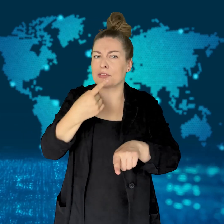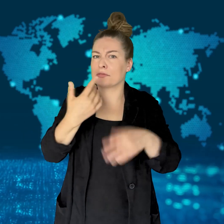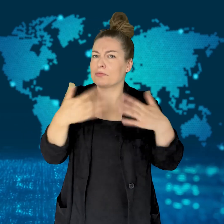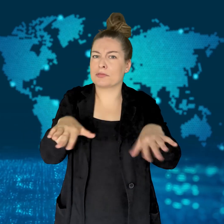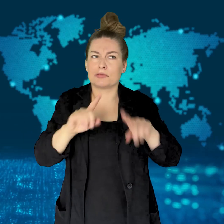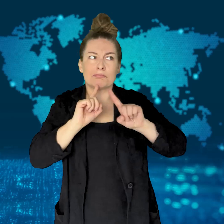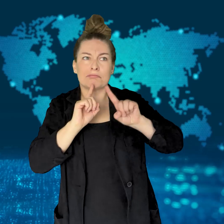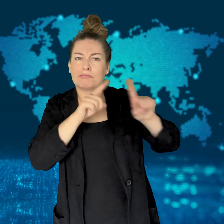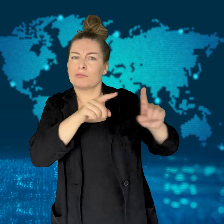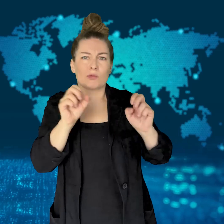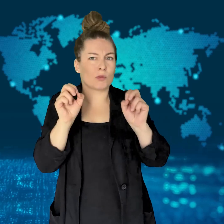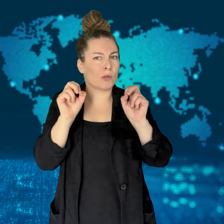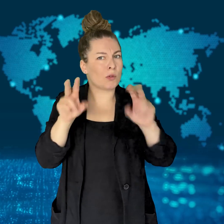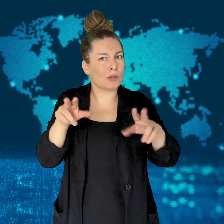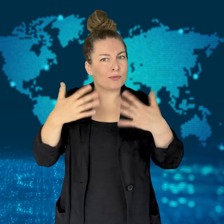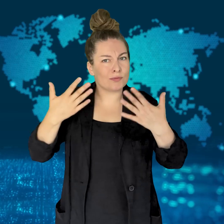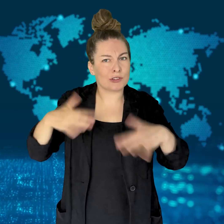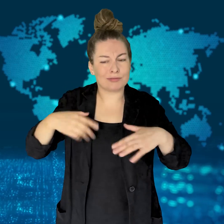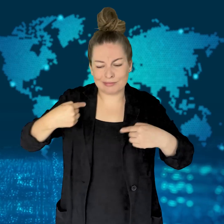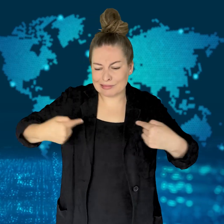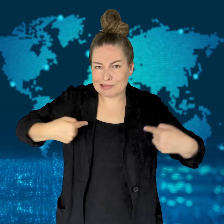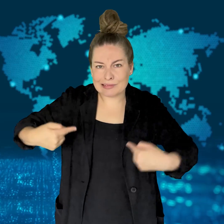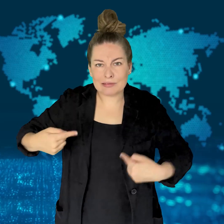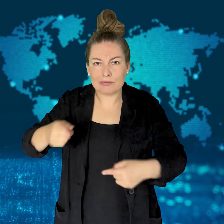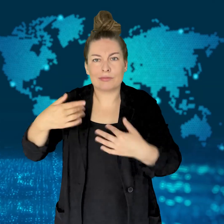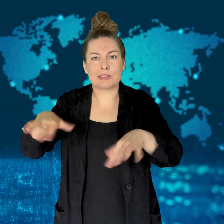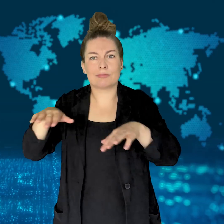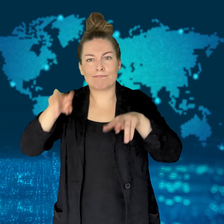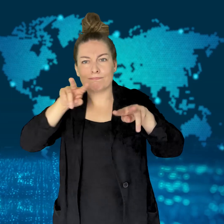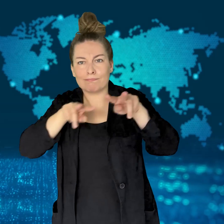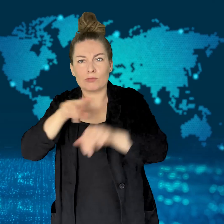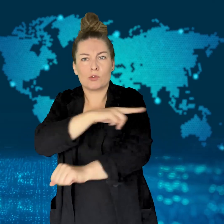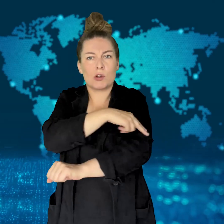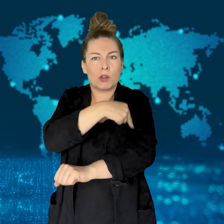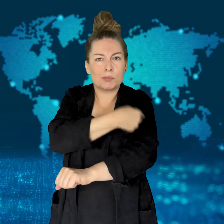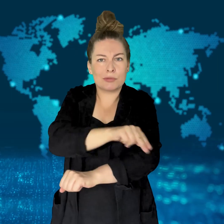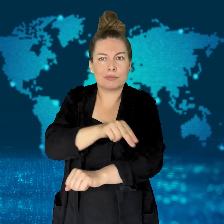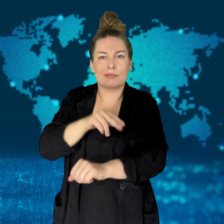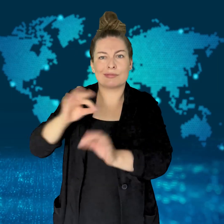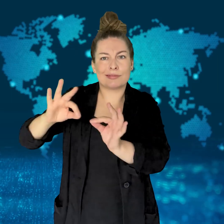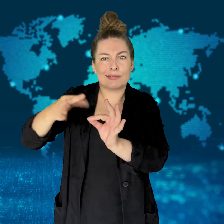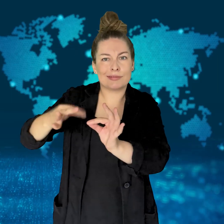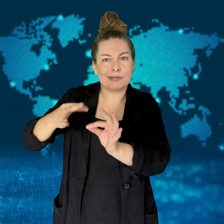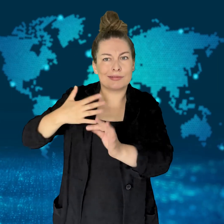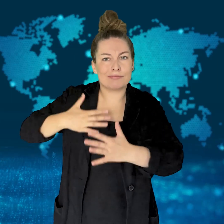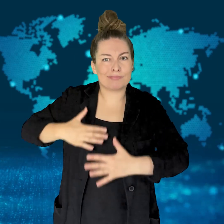and is doing fine.